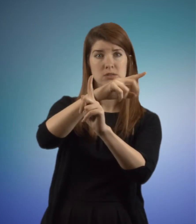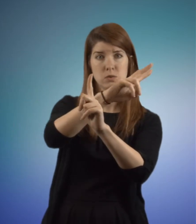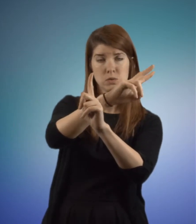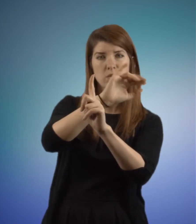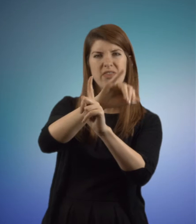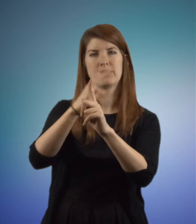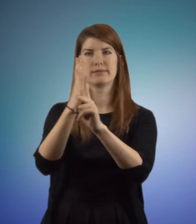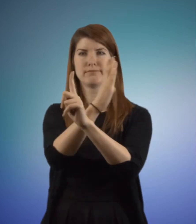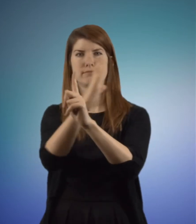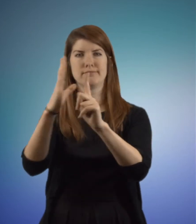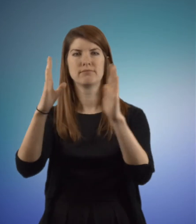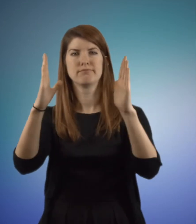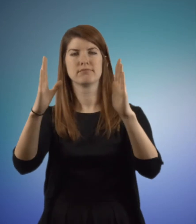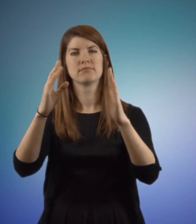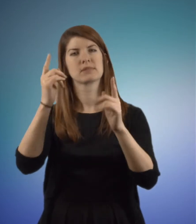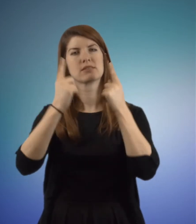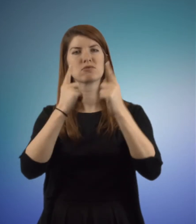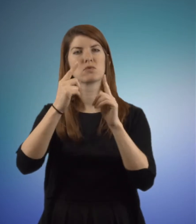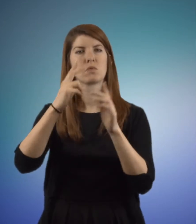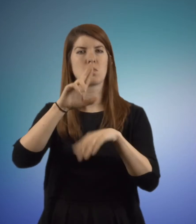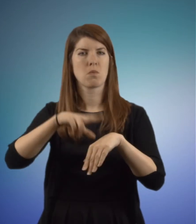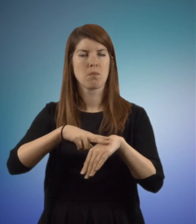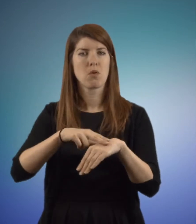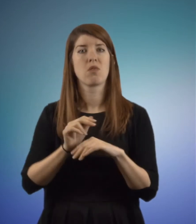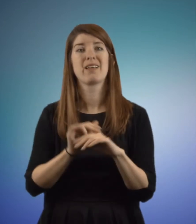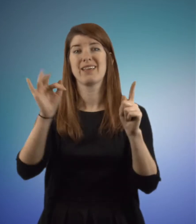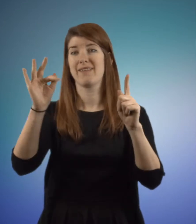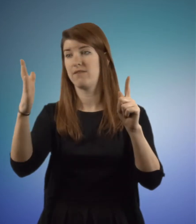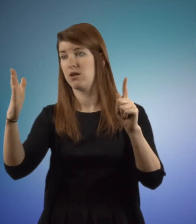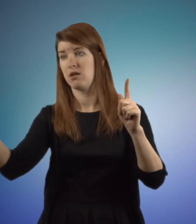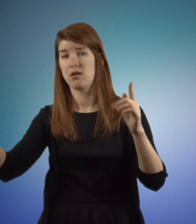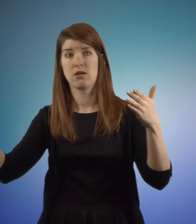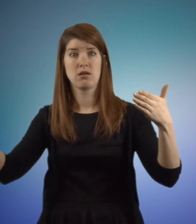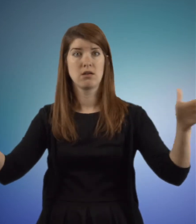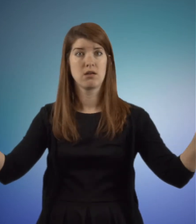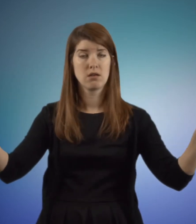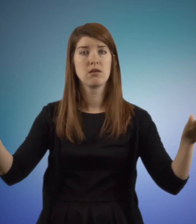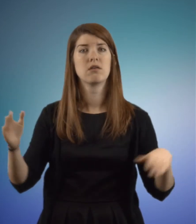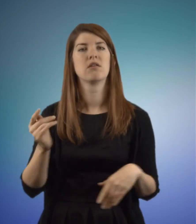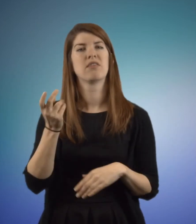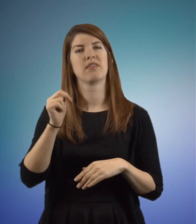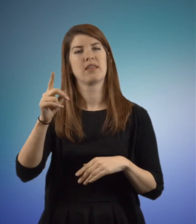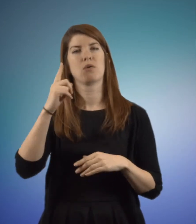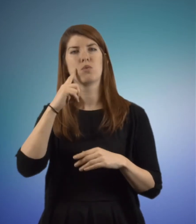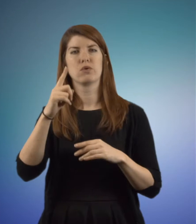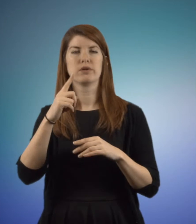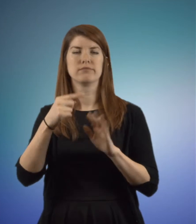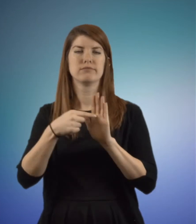If we're more than 2 standard definitions above the mean or below the mean, then they would indicate exceptional skills.